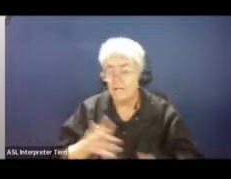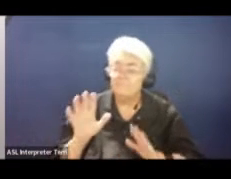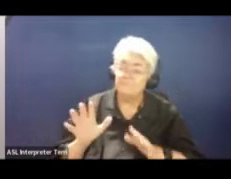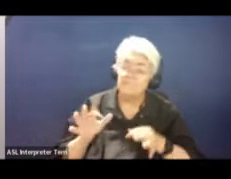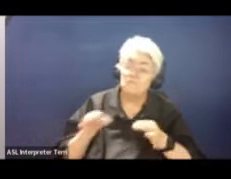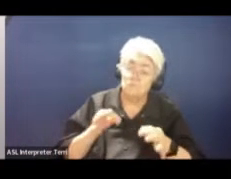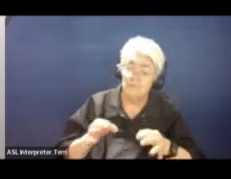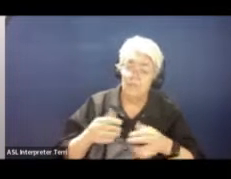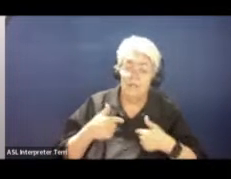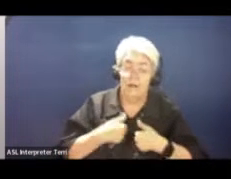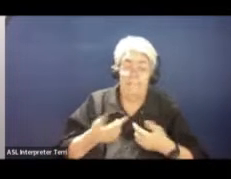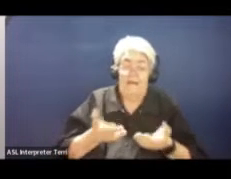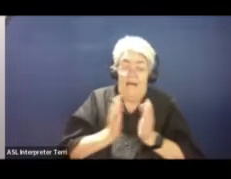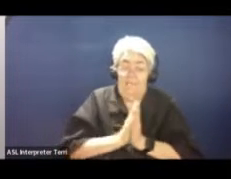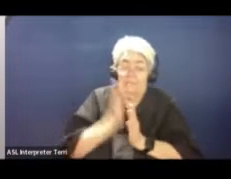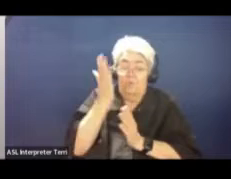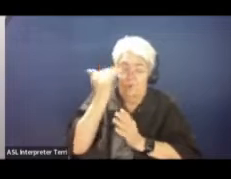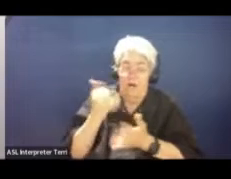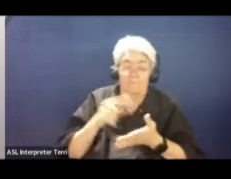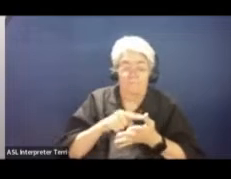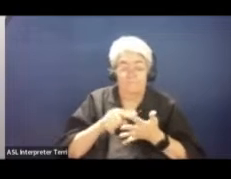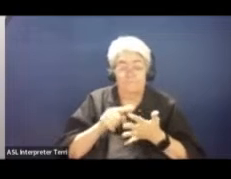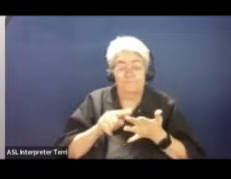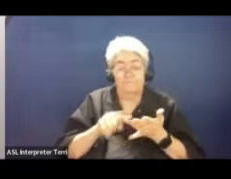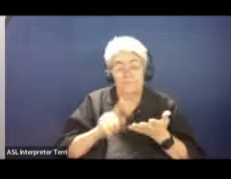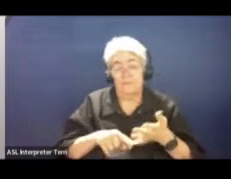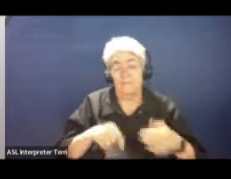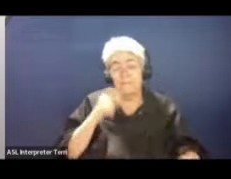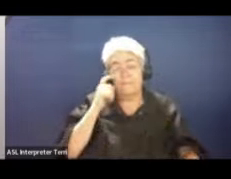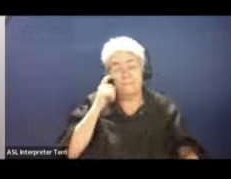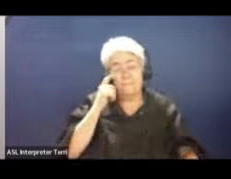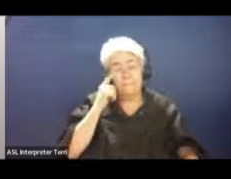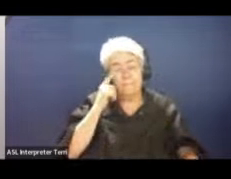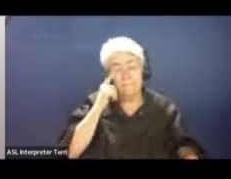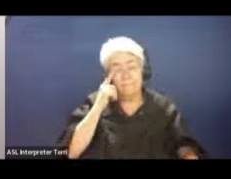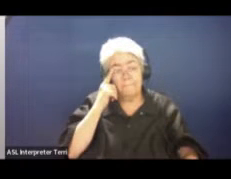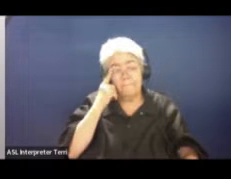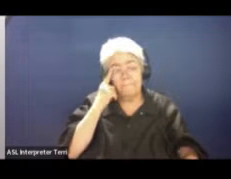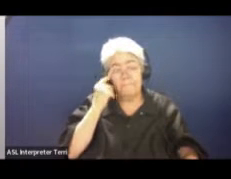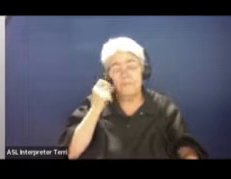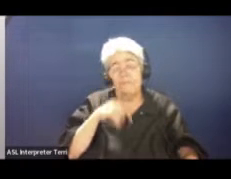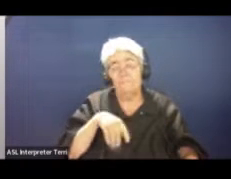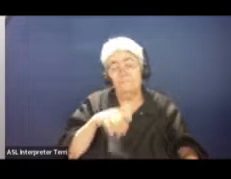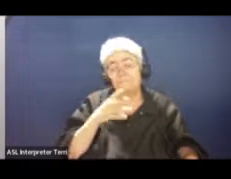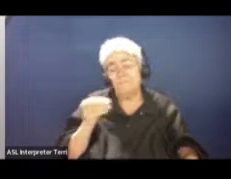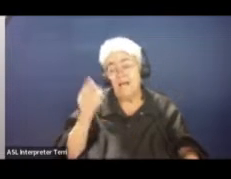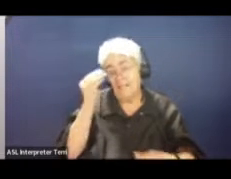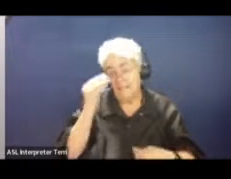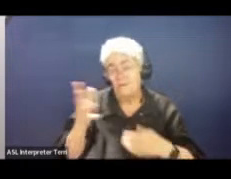asking and what we can do differently. I'm also letting them know that afterwards, once